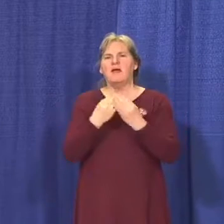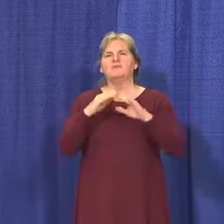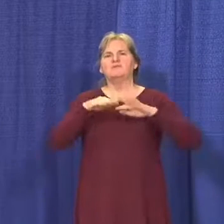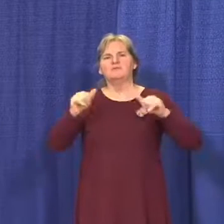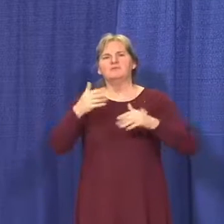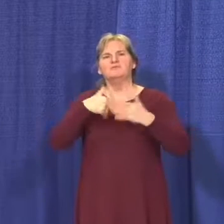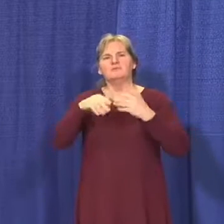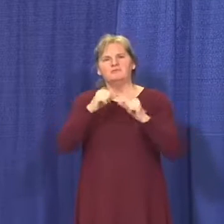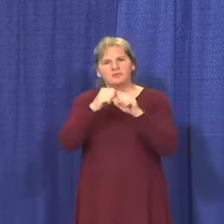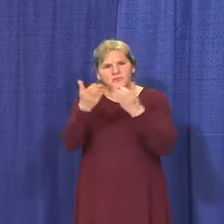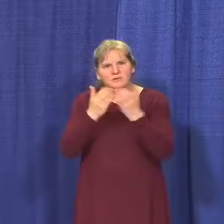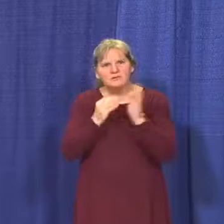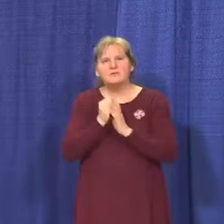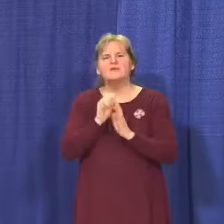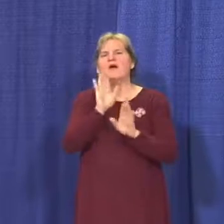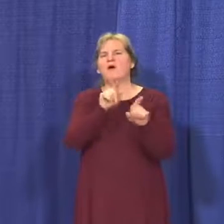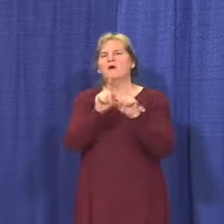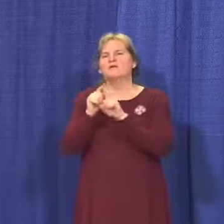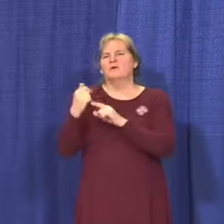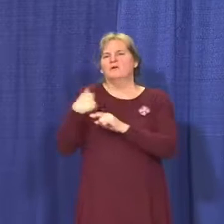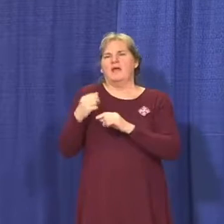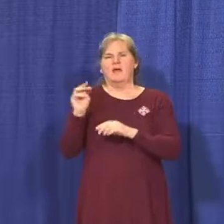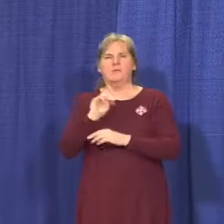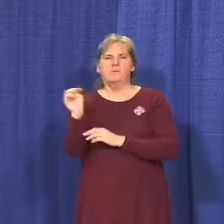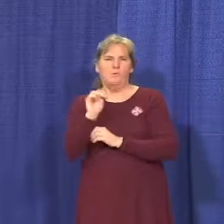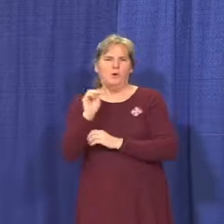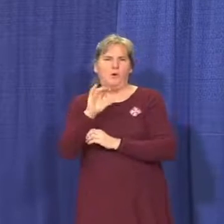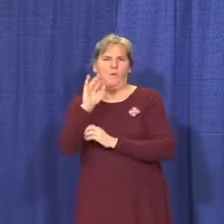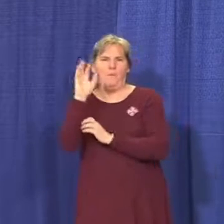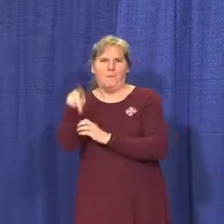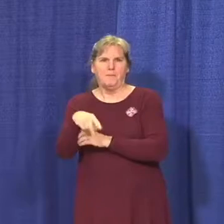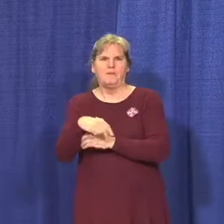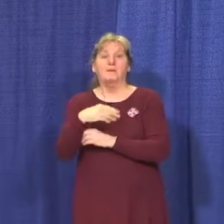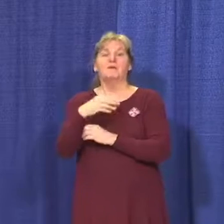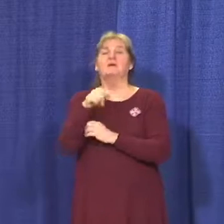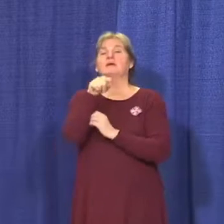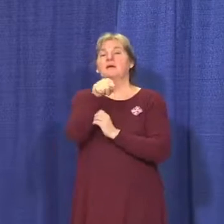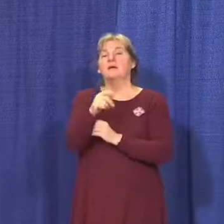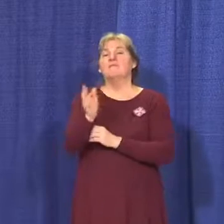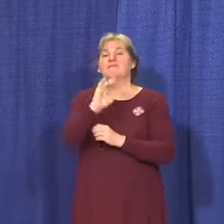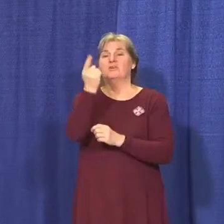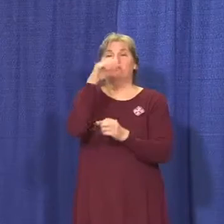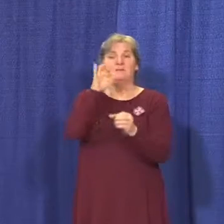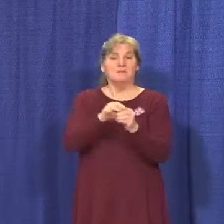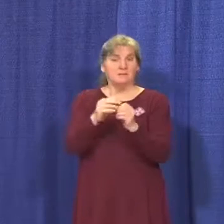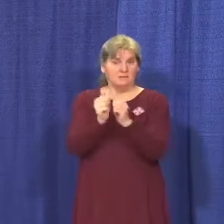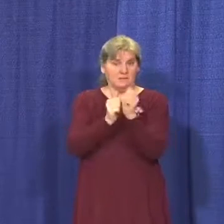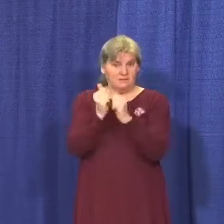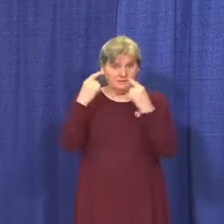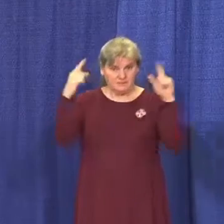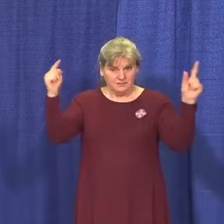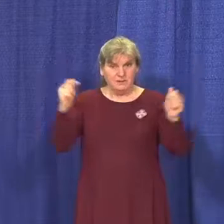and Minister responsible for the Canadian mortgage Housing Corporation. Minister Hussen was first elected in 2015 to represent the